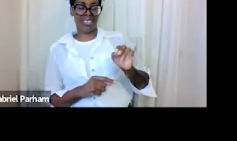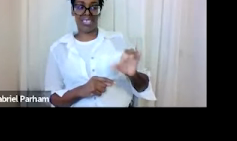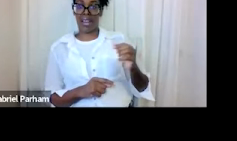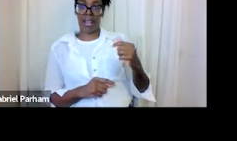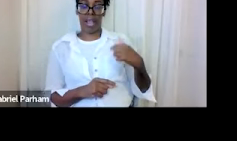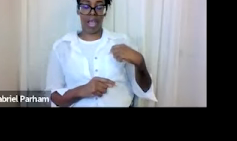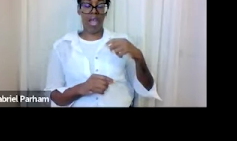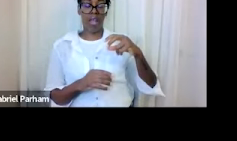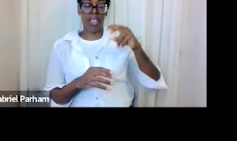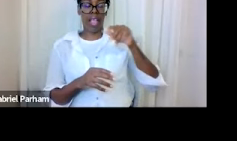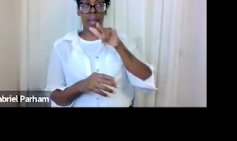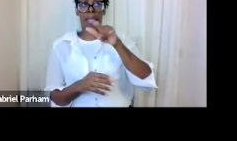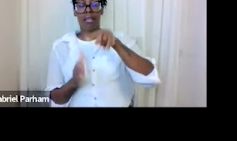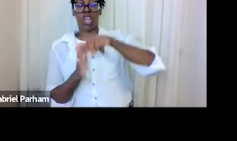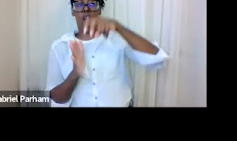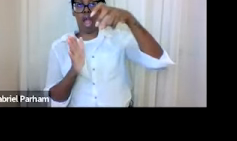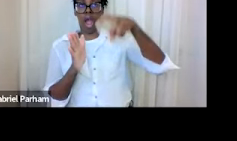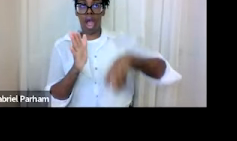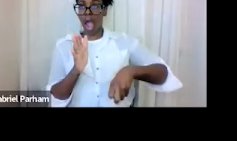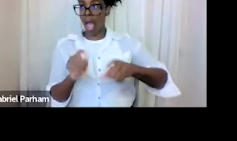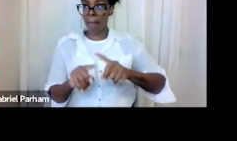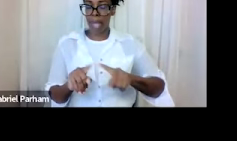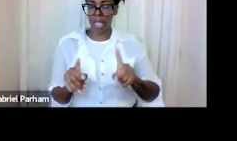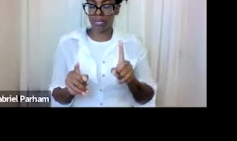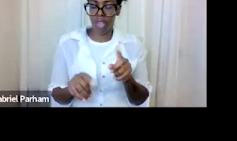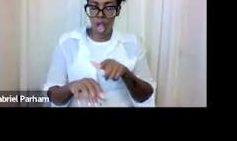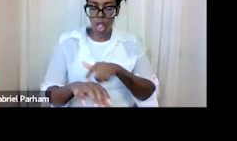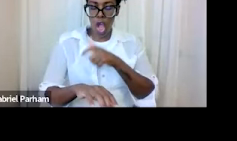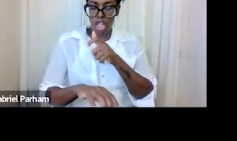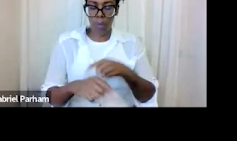Thankfully, I did not have any of the long-term effects of traumatic brain injury,